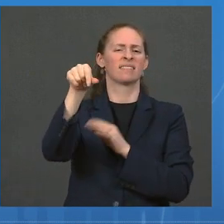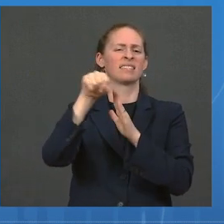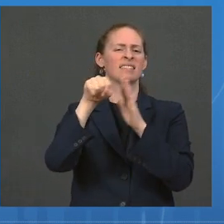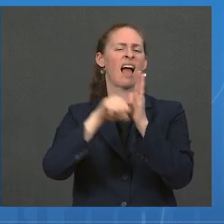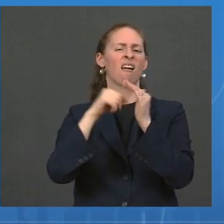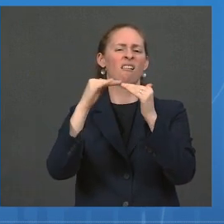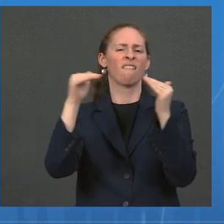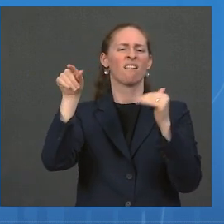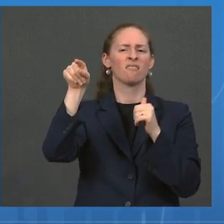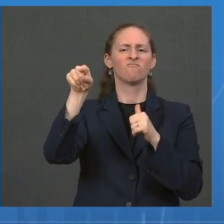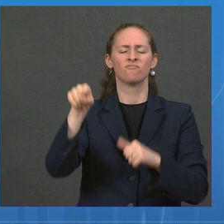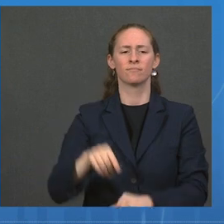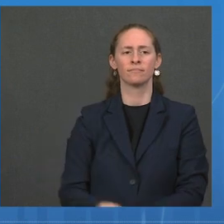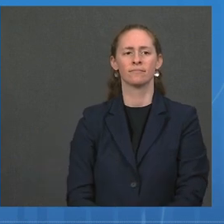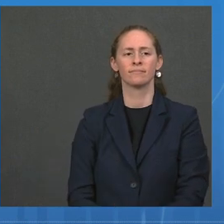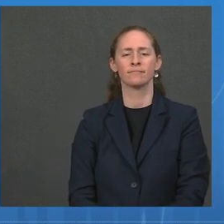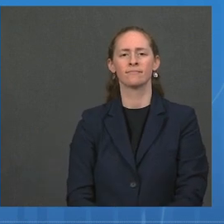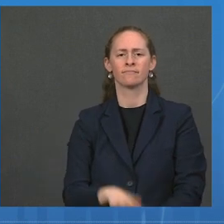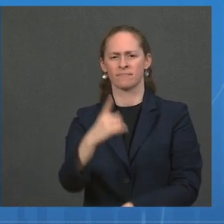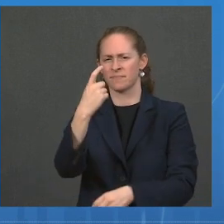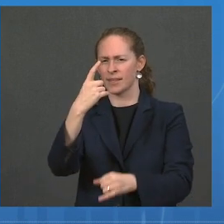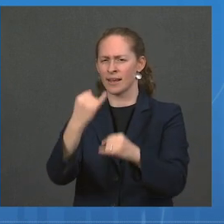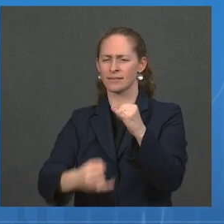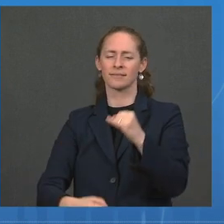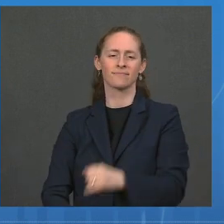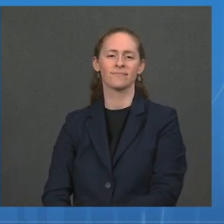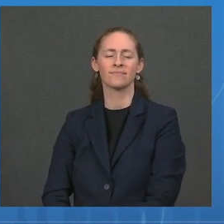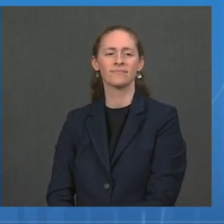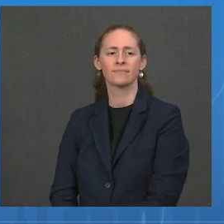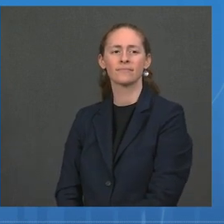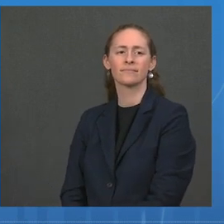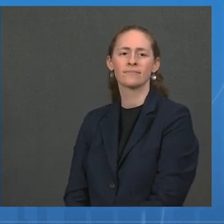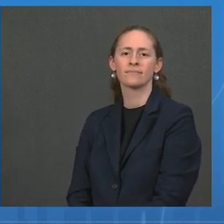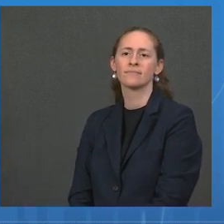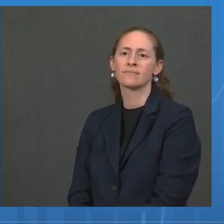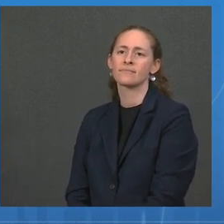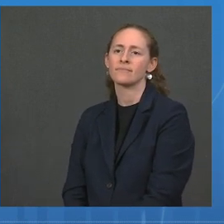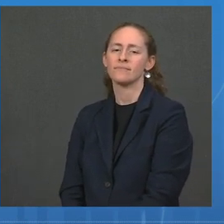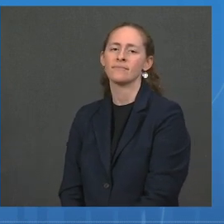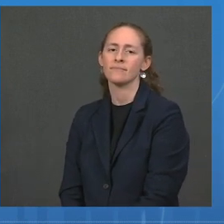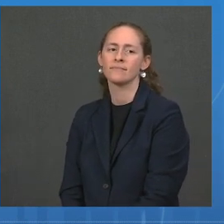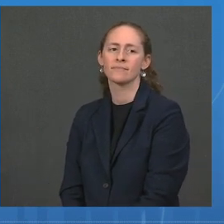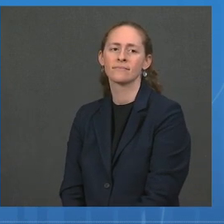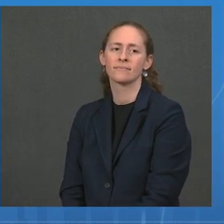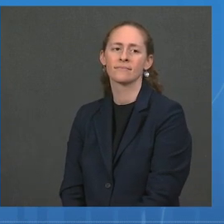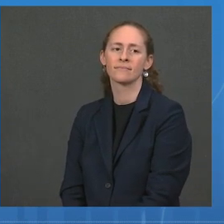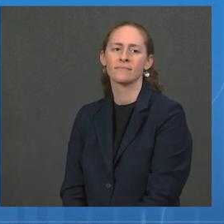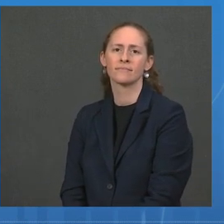Moderator: Yep, last one. Dr. Murthy: Jeff, could I actually add one thing to your last comment? Mr. Zients: Please.